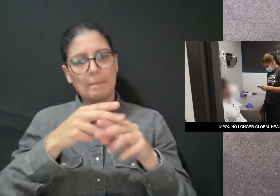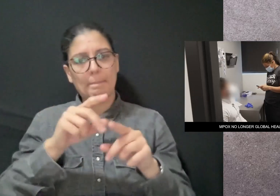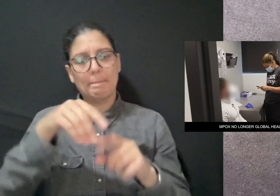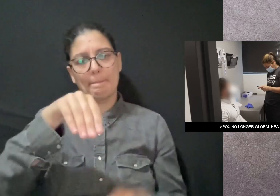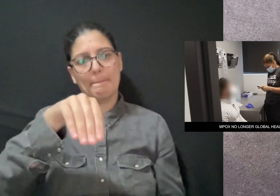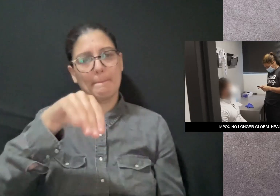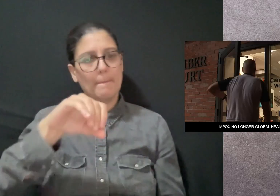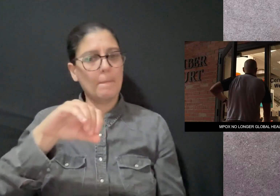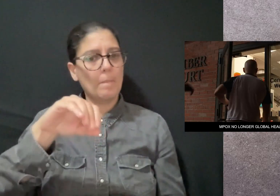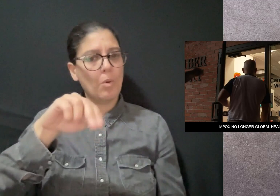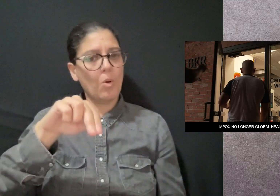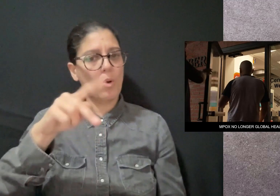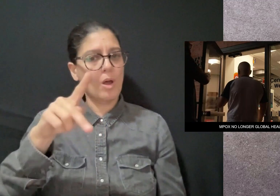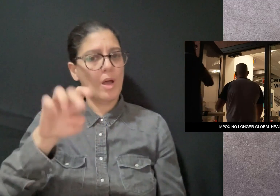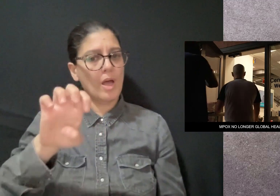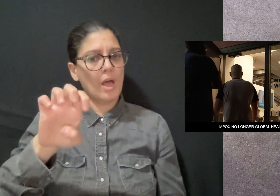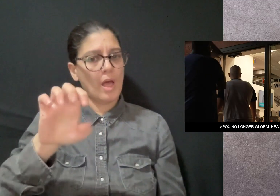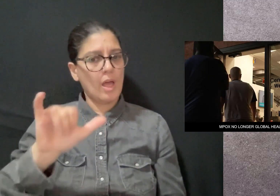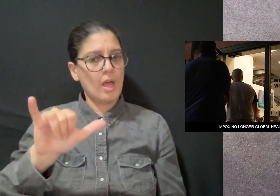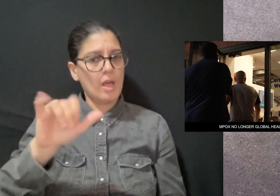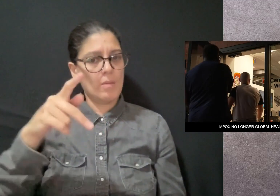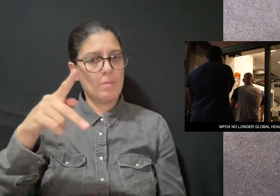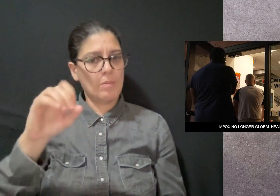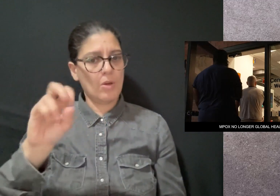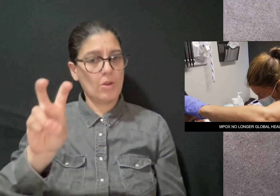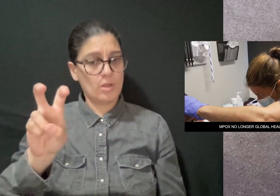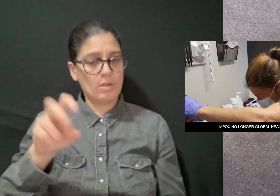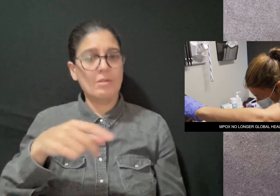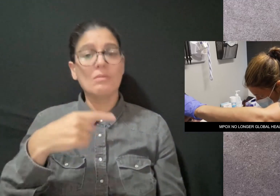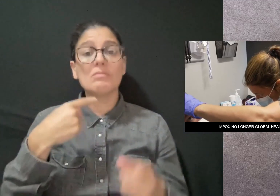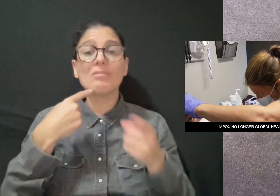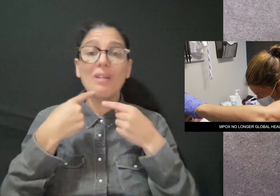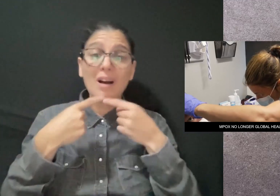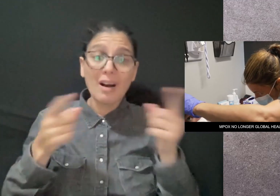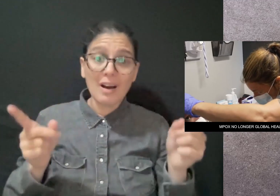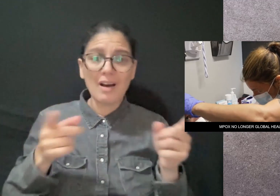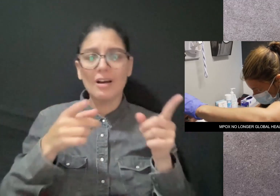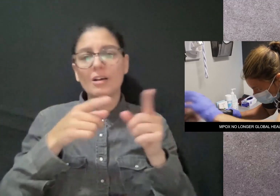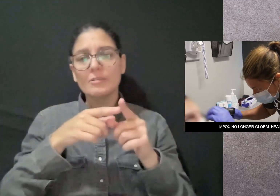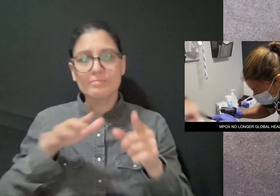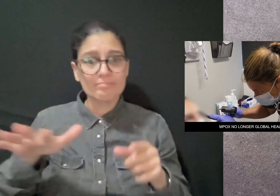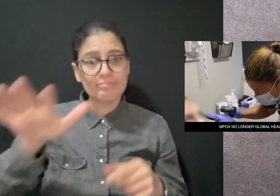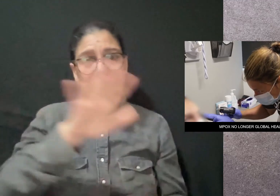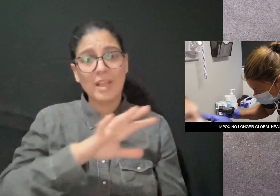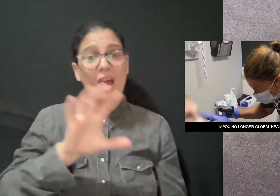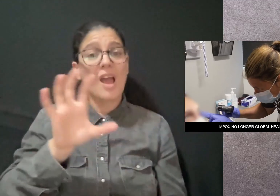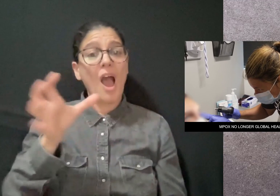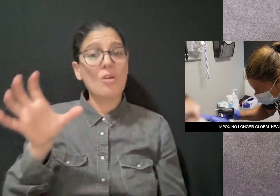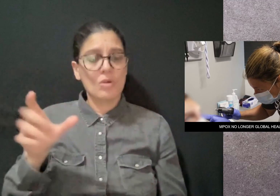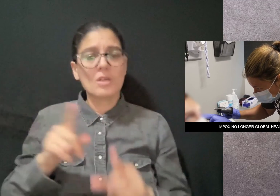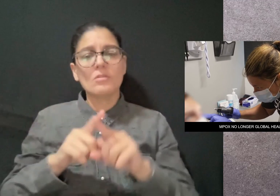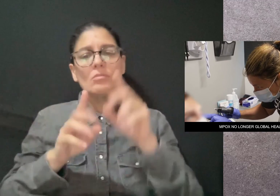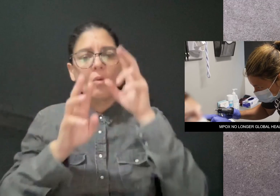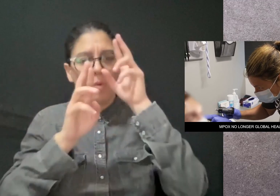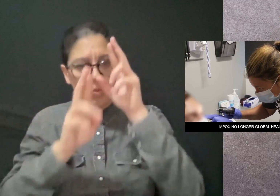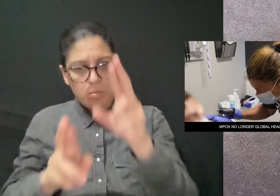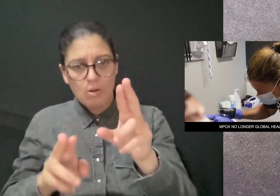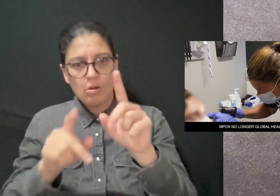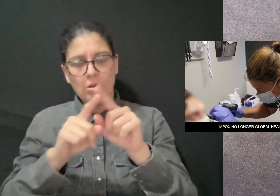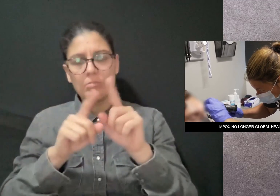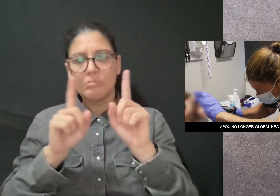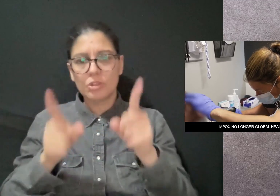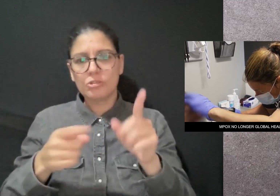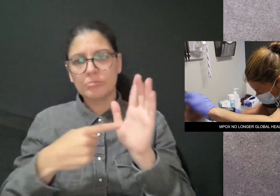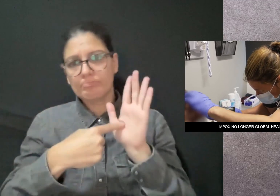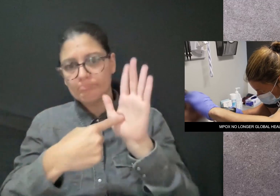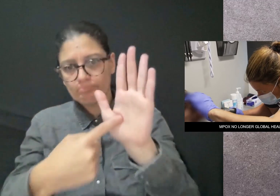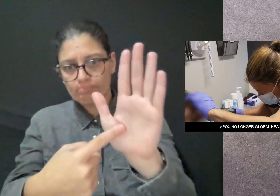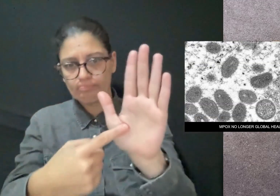known as monkeypox the announcement requires countries that abide